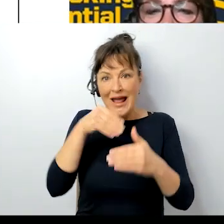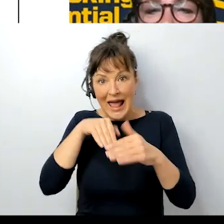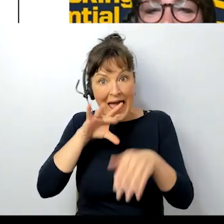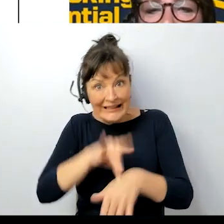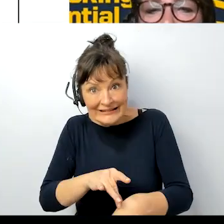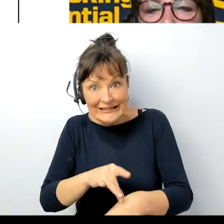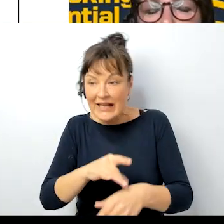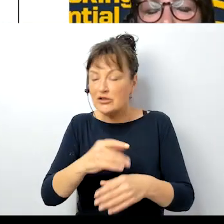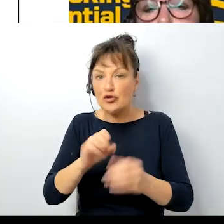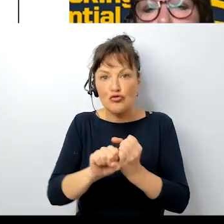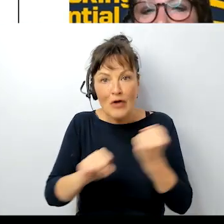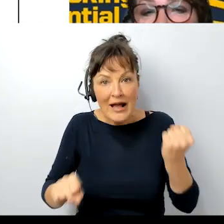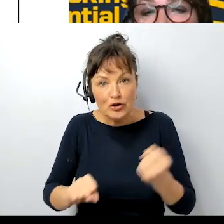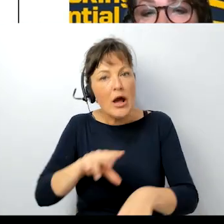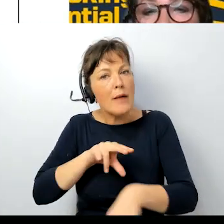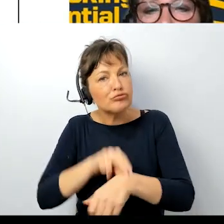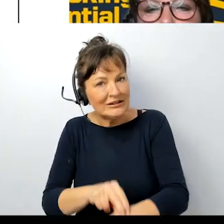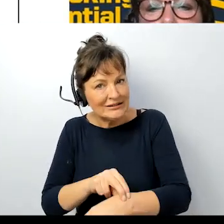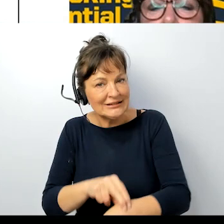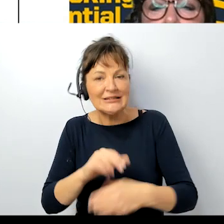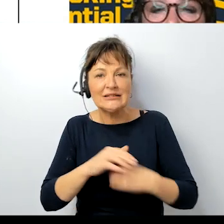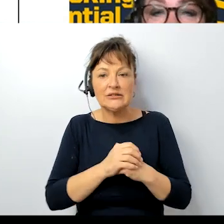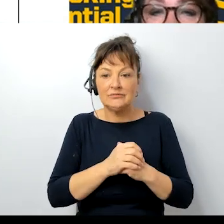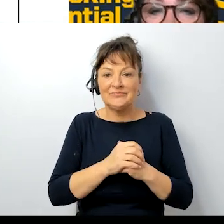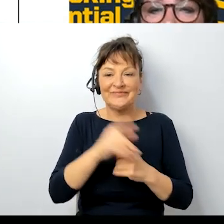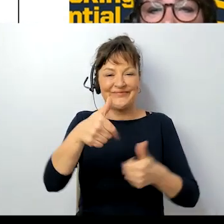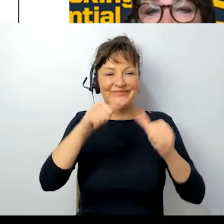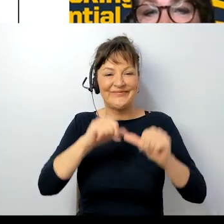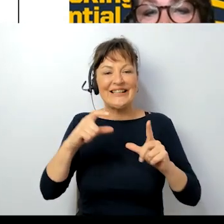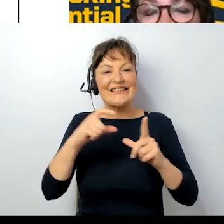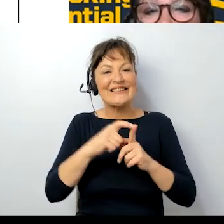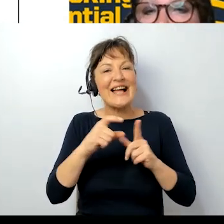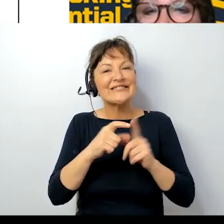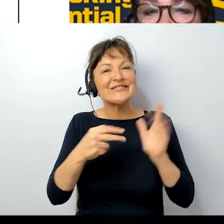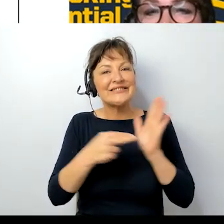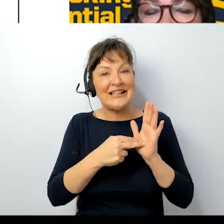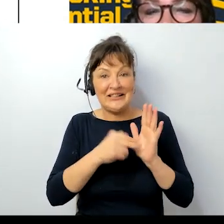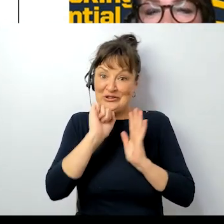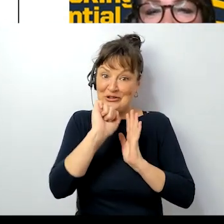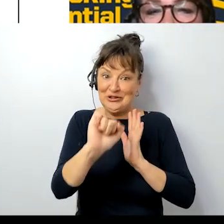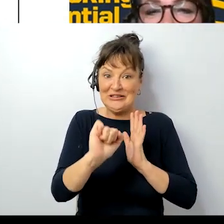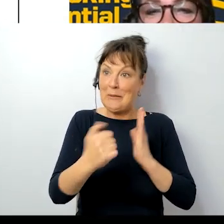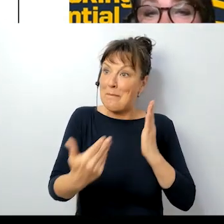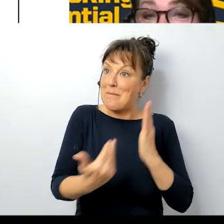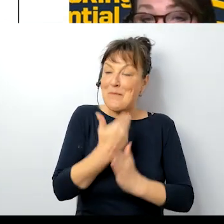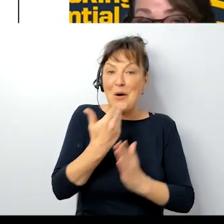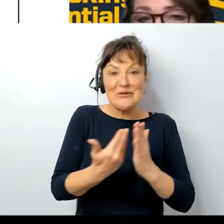talent including work experience, students, interns, graduates and apprentices. Danielle